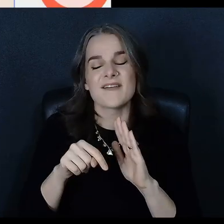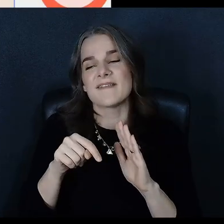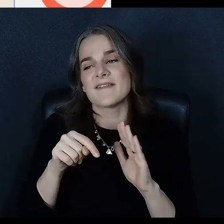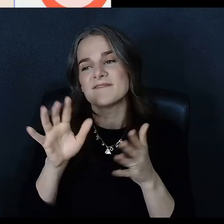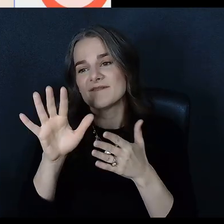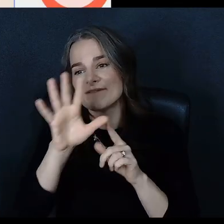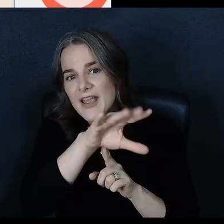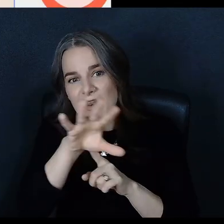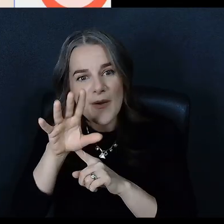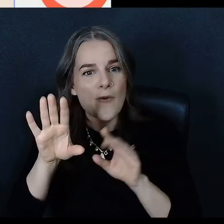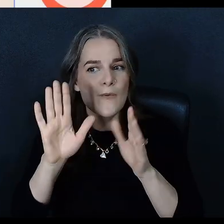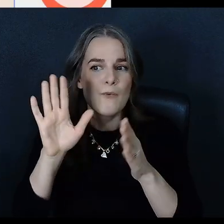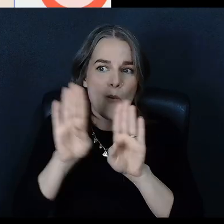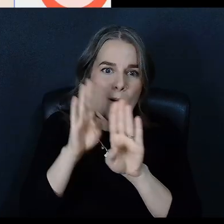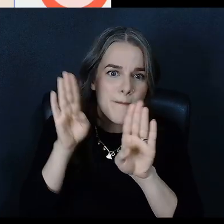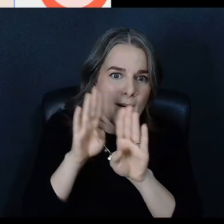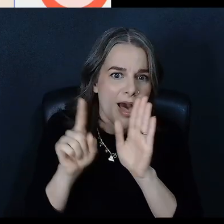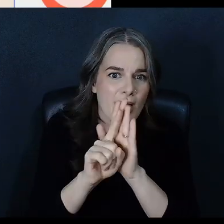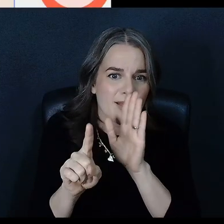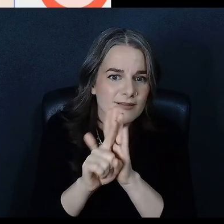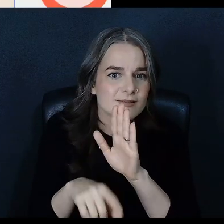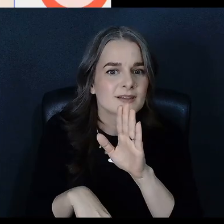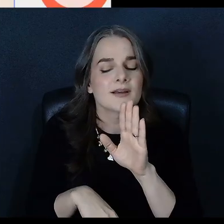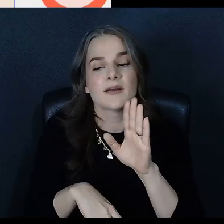All of these can be fed through the Alexa